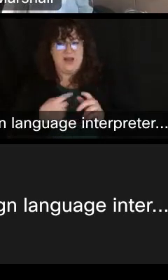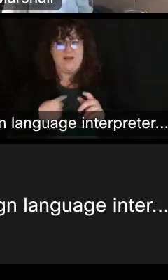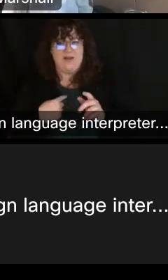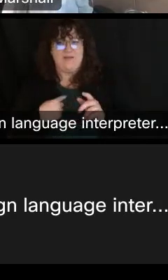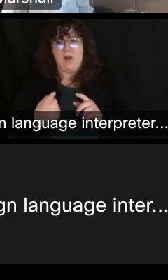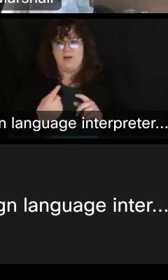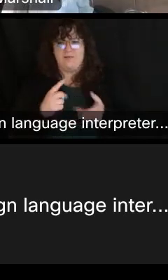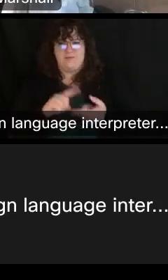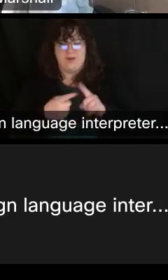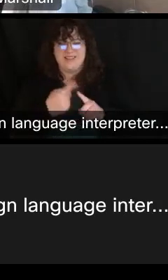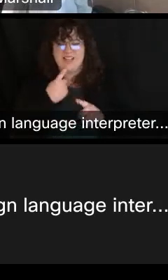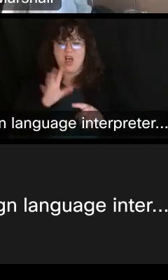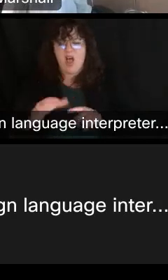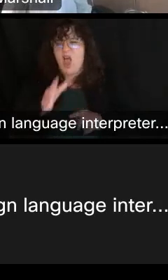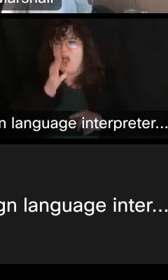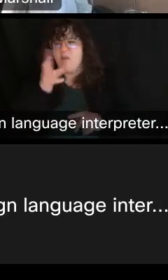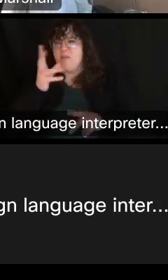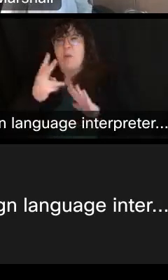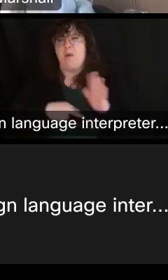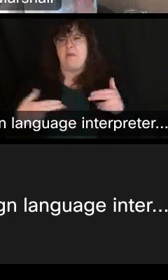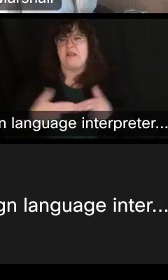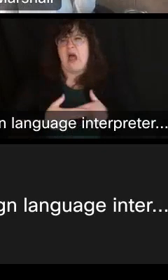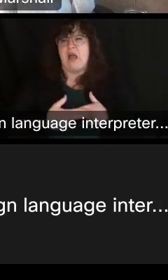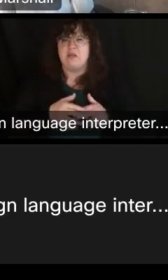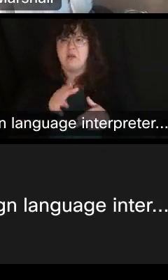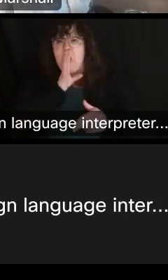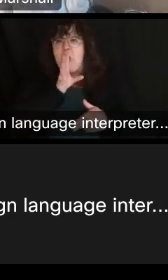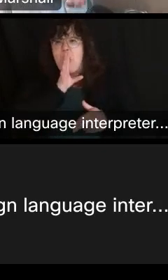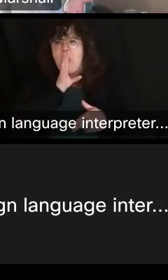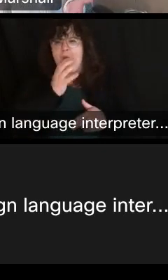slides to me, so I'm not going to read the slide to you, but you're going to notice the criteria